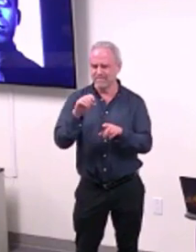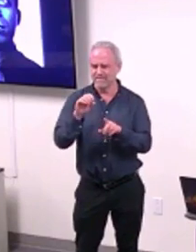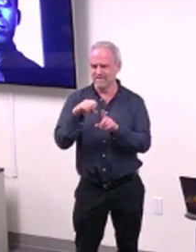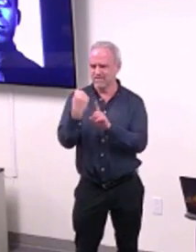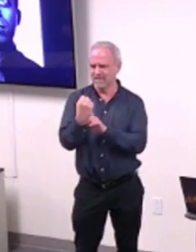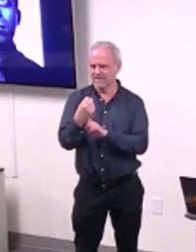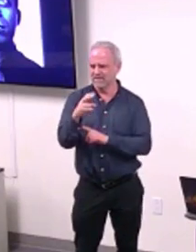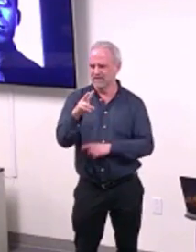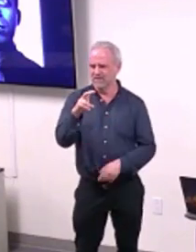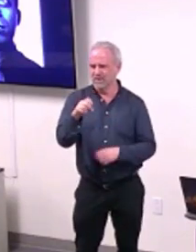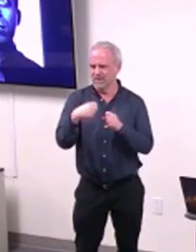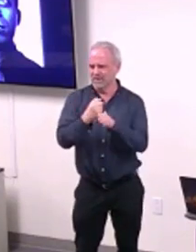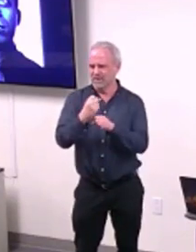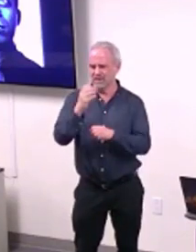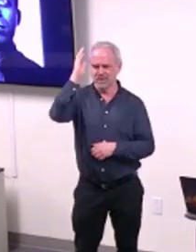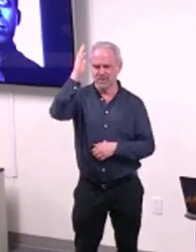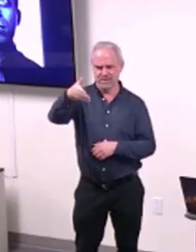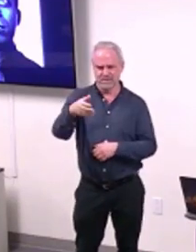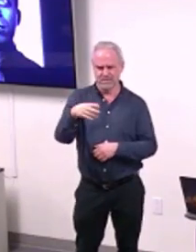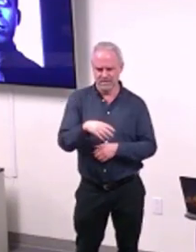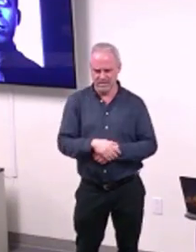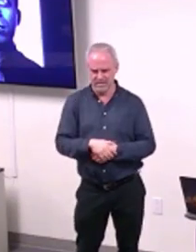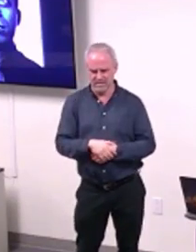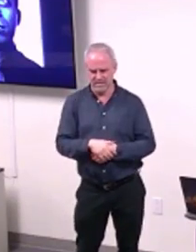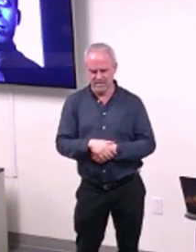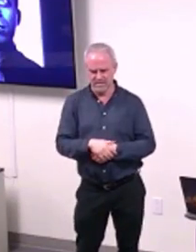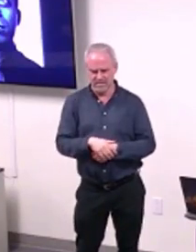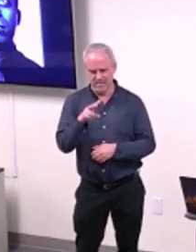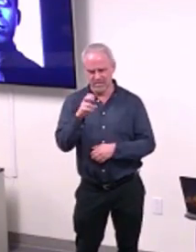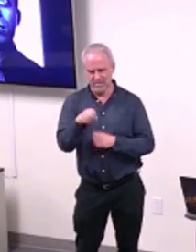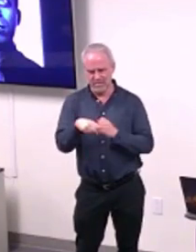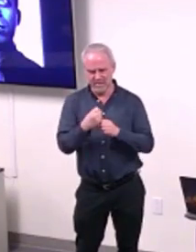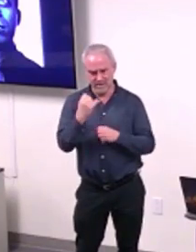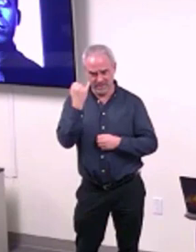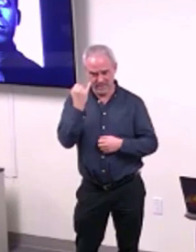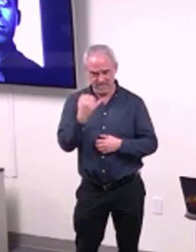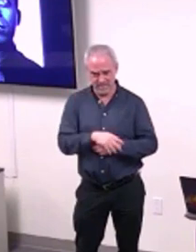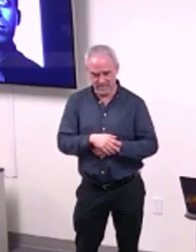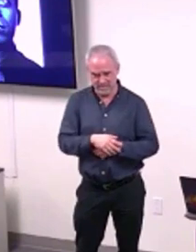Right. And that's what it feels like to be a person who's doing this work.